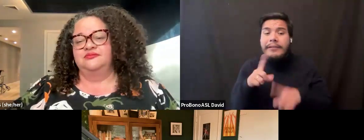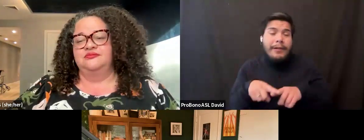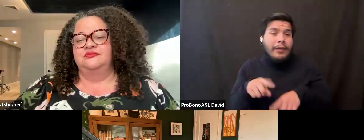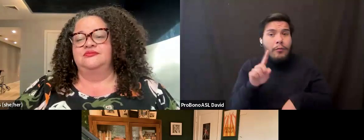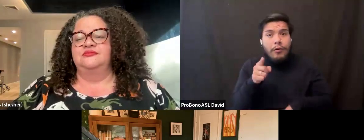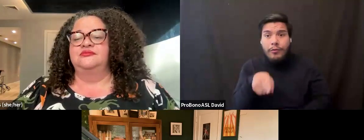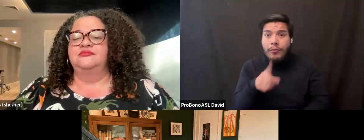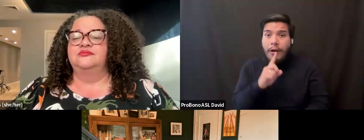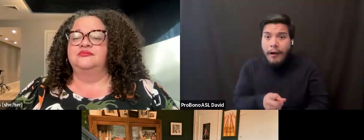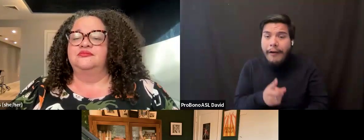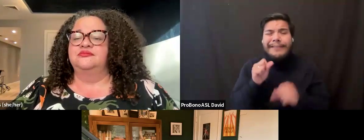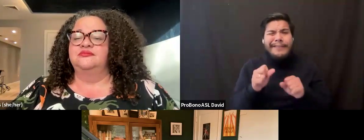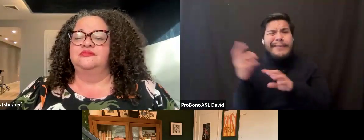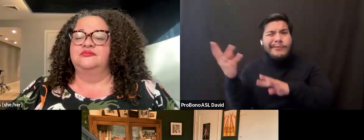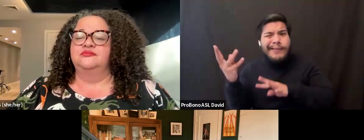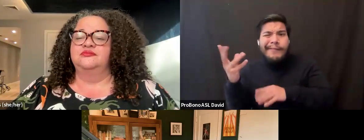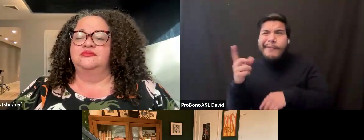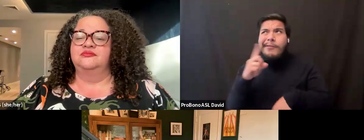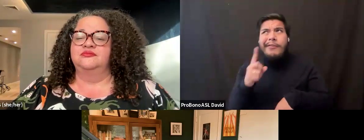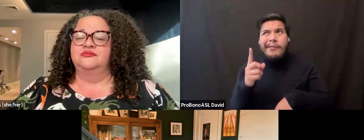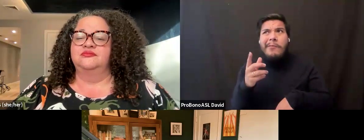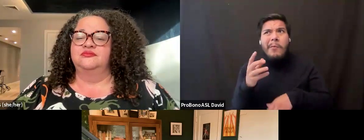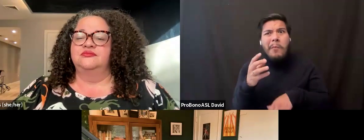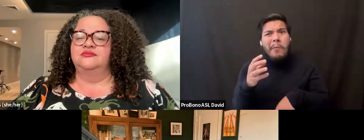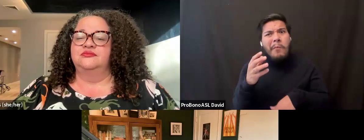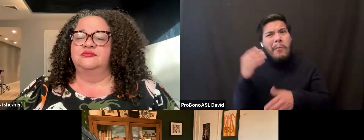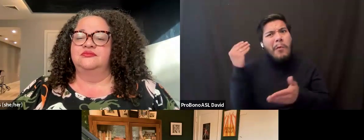you can stream it almost anywhere in the world. If you can't stream it there,